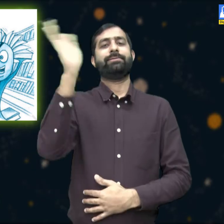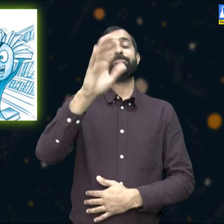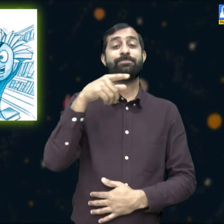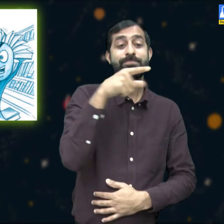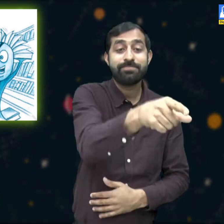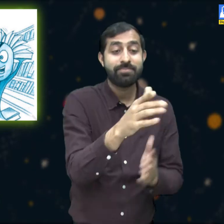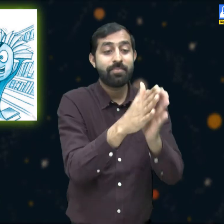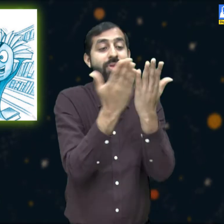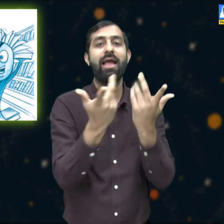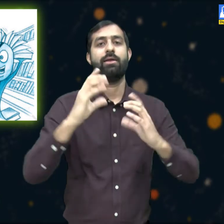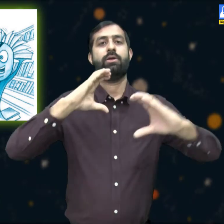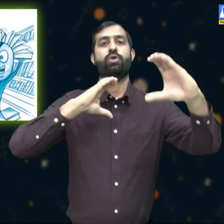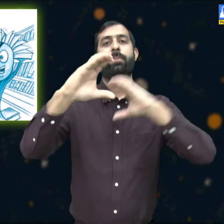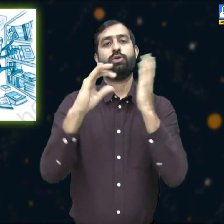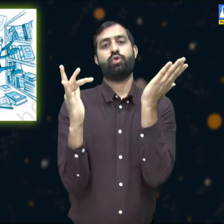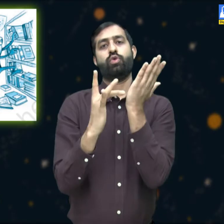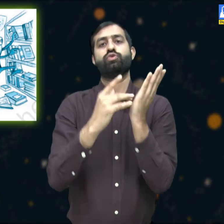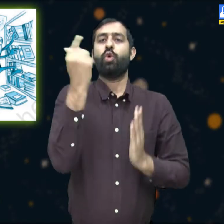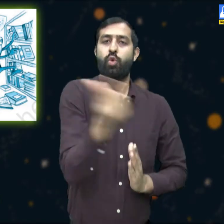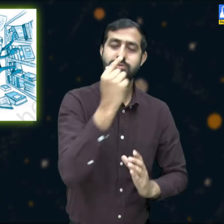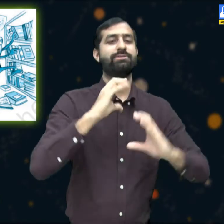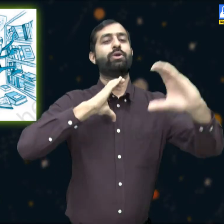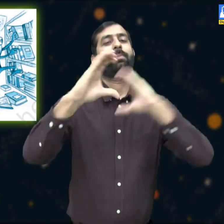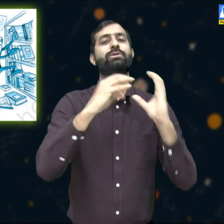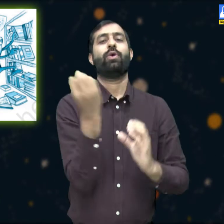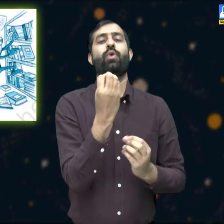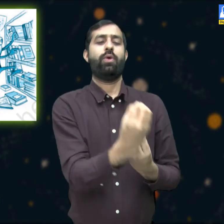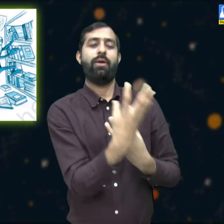Earthlings used them as some sort of communication device.